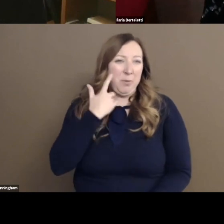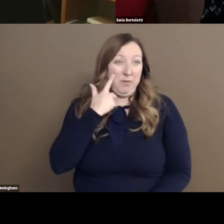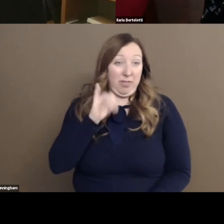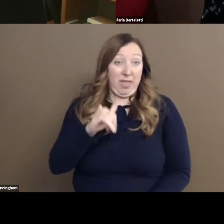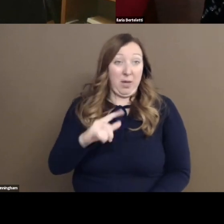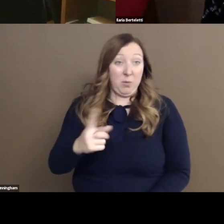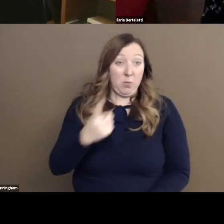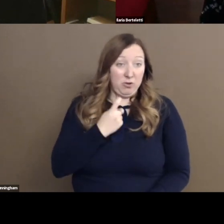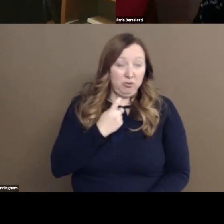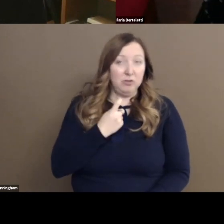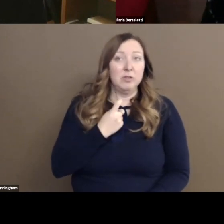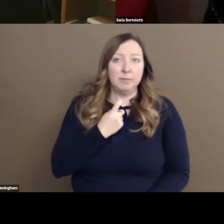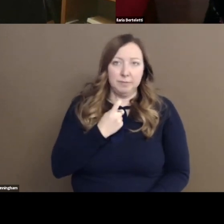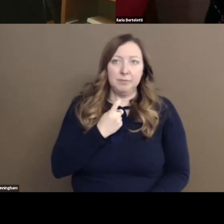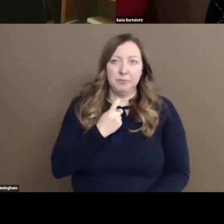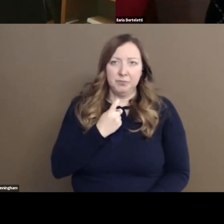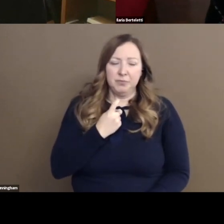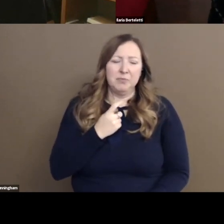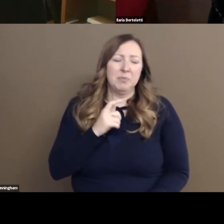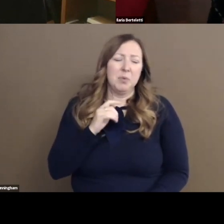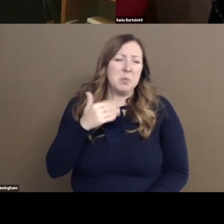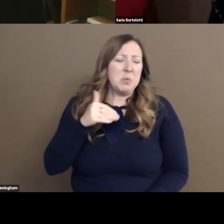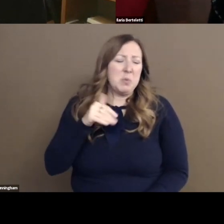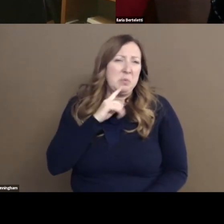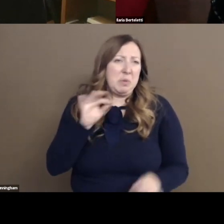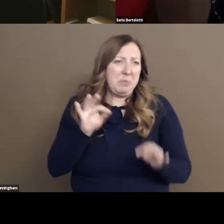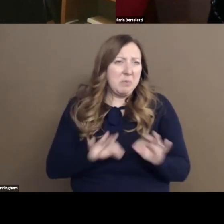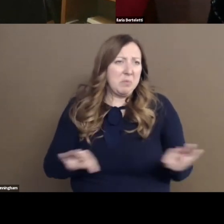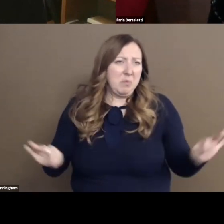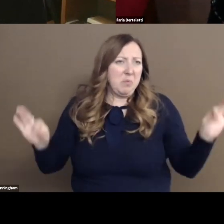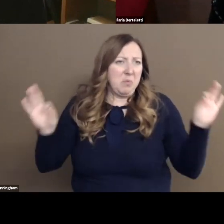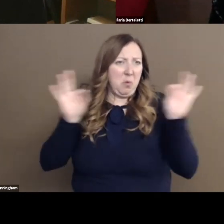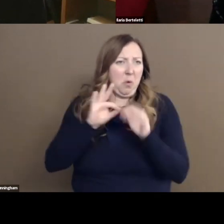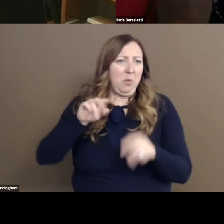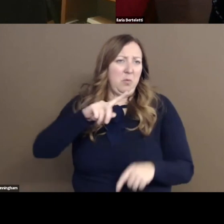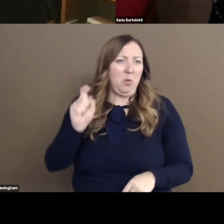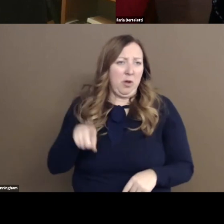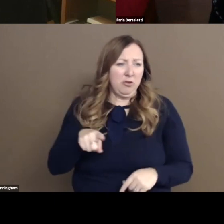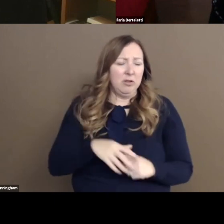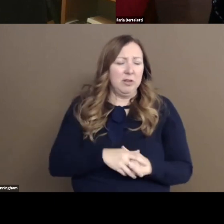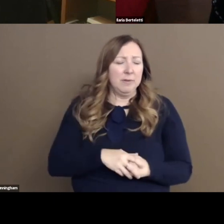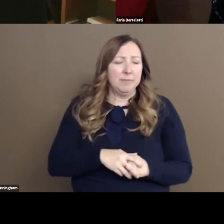it's so incredibly important um